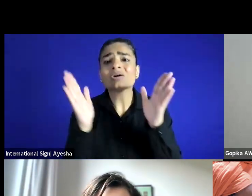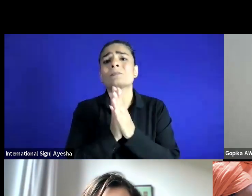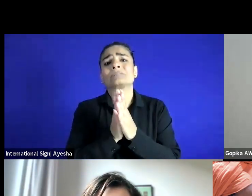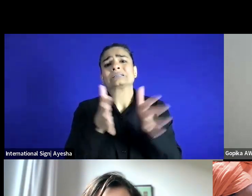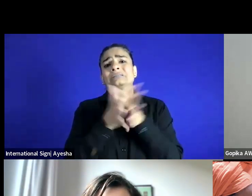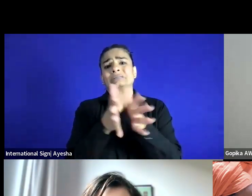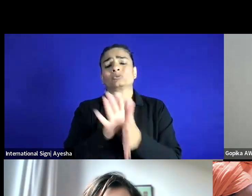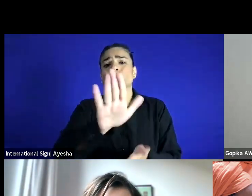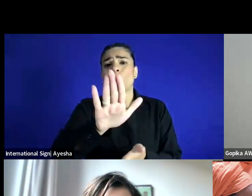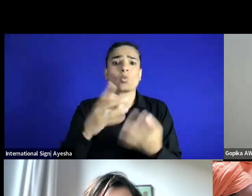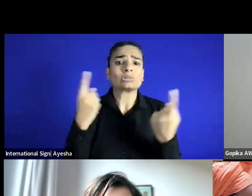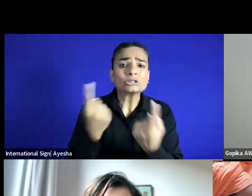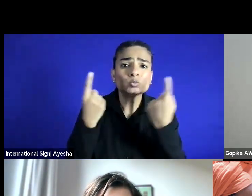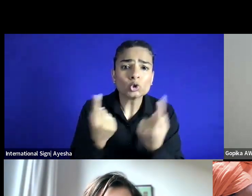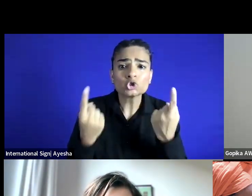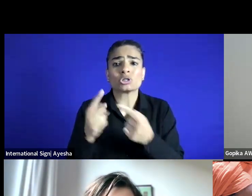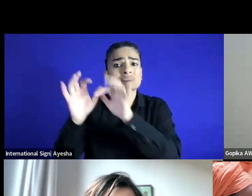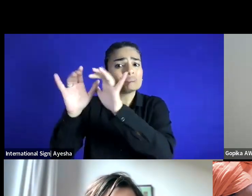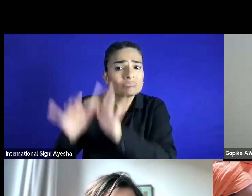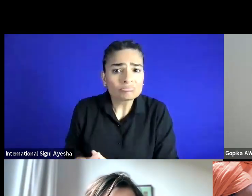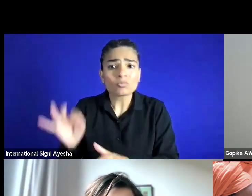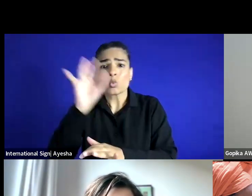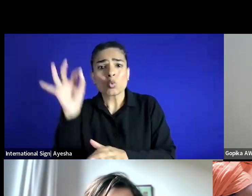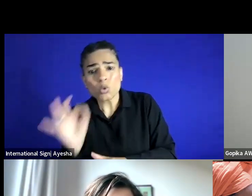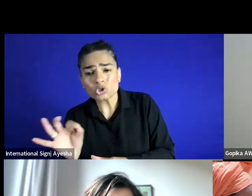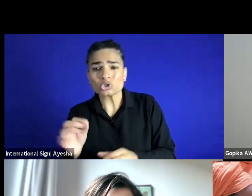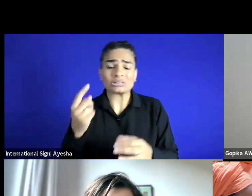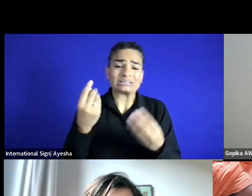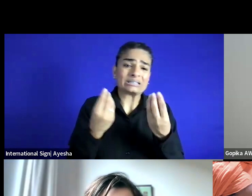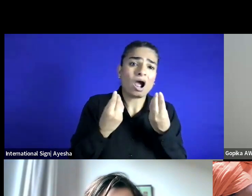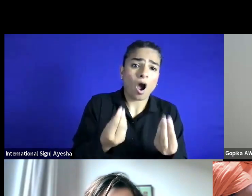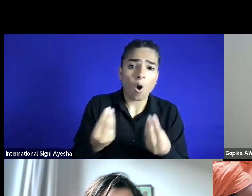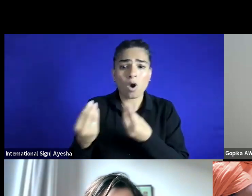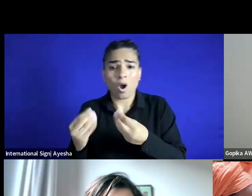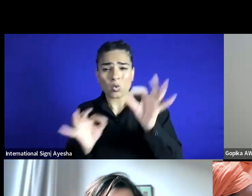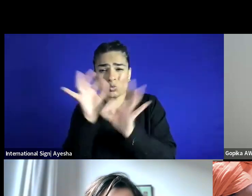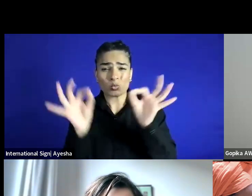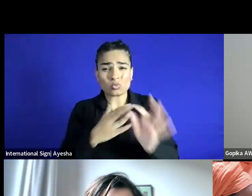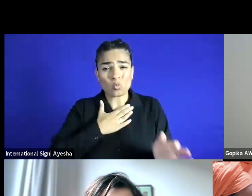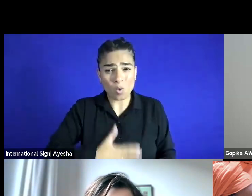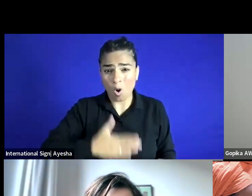If you have any specific questions about where you're coming from as well. So I'll stop there. And